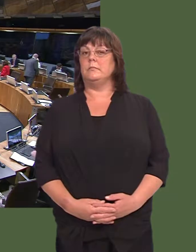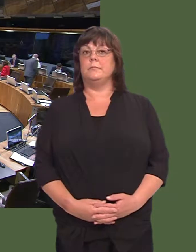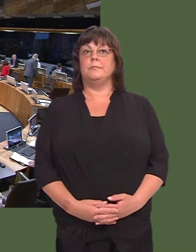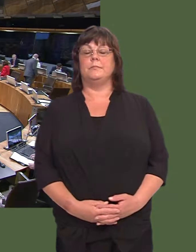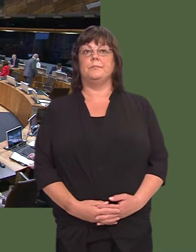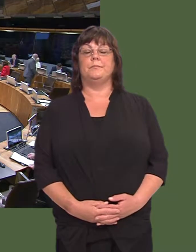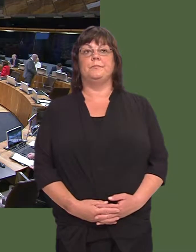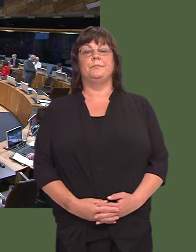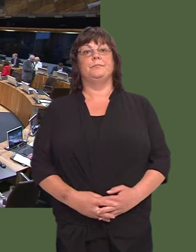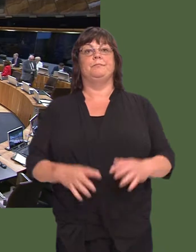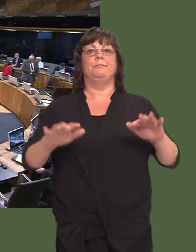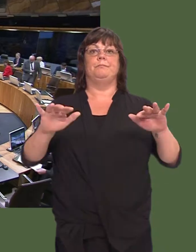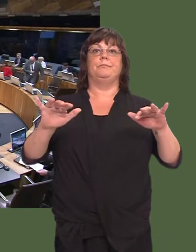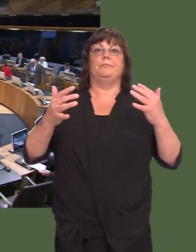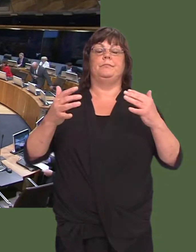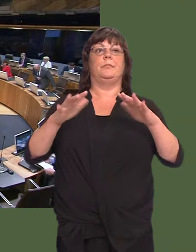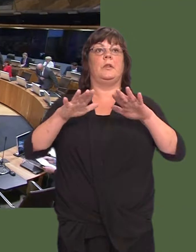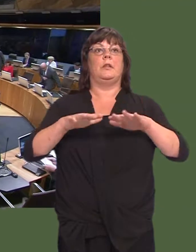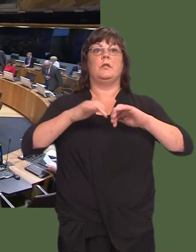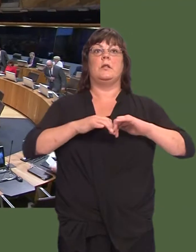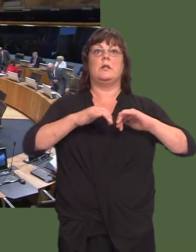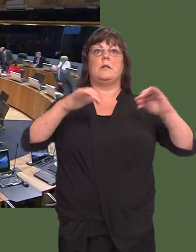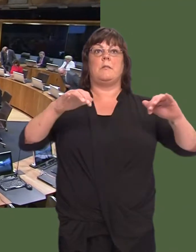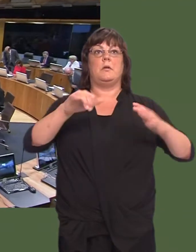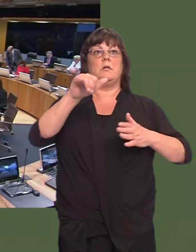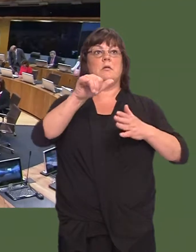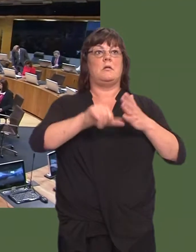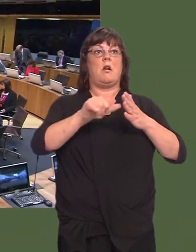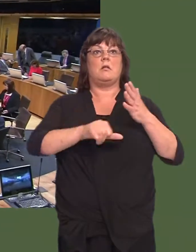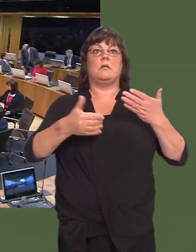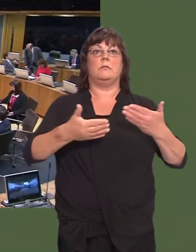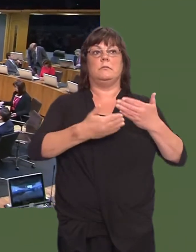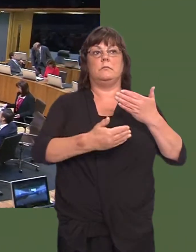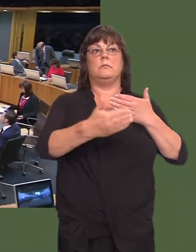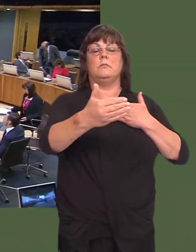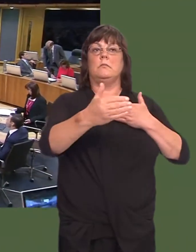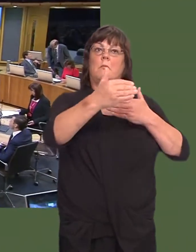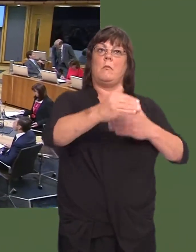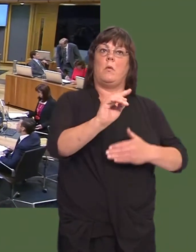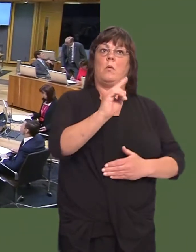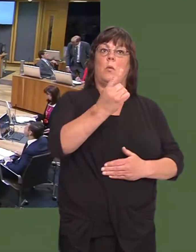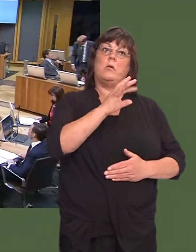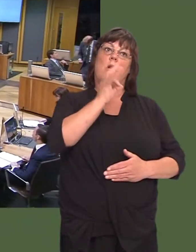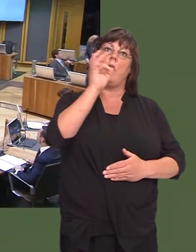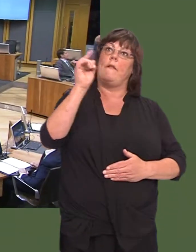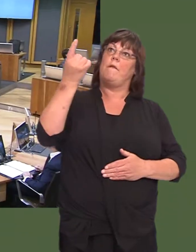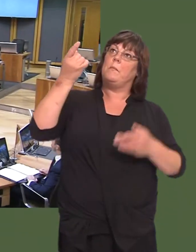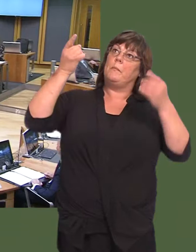Y Llywydd / The Llywydd: Yr eitem gyntaf ar ein hagenda ni y prynhawn yma yw cwestiynau iír Prif Weinidog, aír cwestiwn cyntaf, Jenny Rathbone.